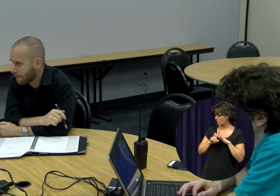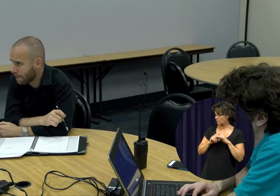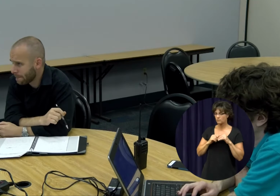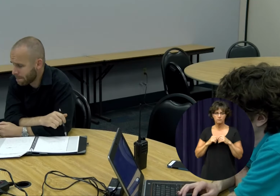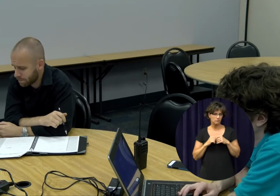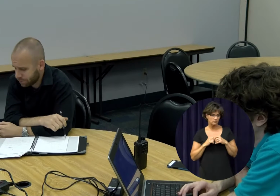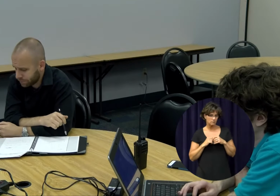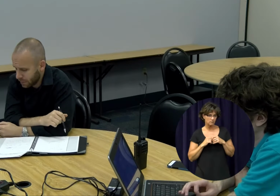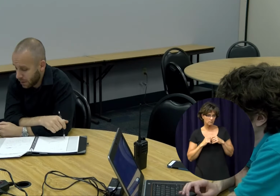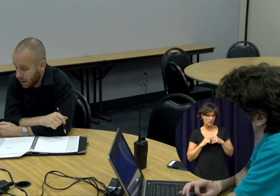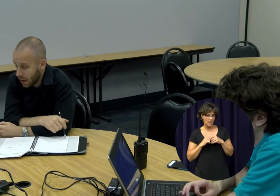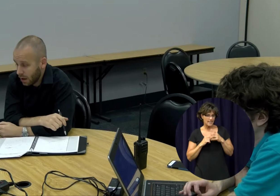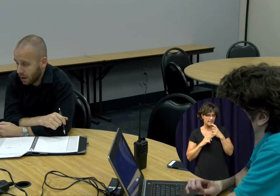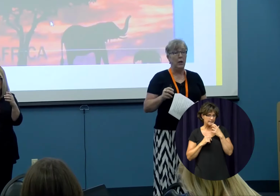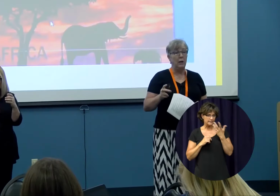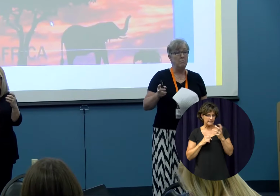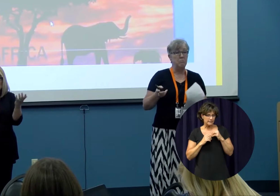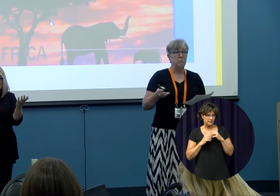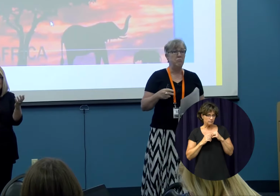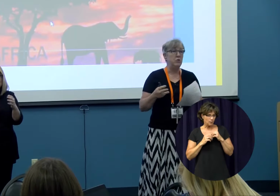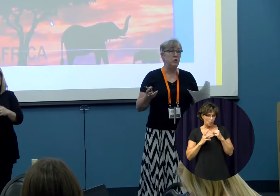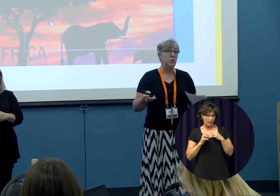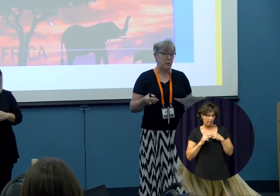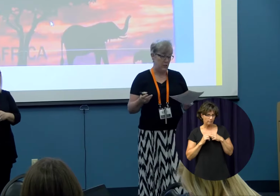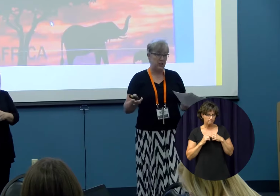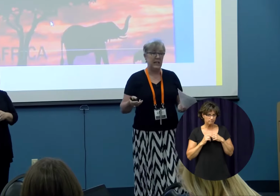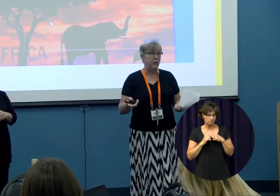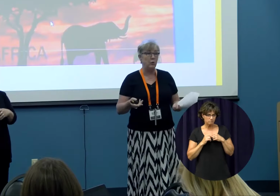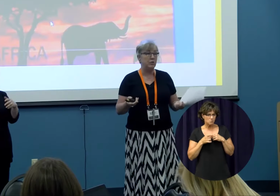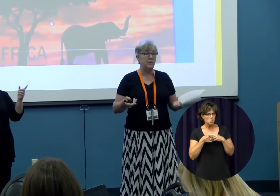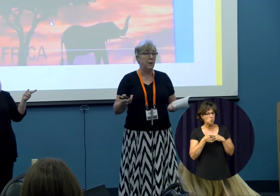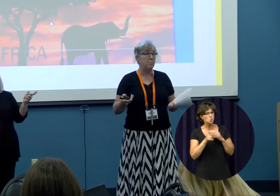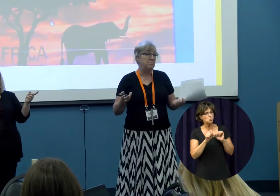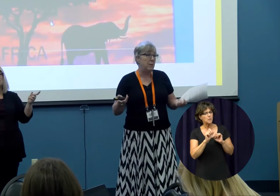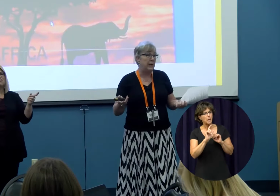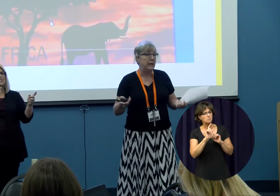Oh, well, um, you can just get the notes from somebody.